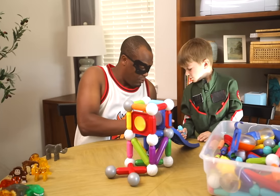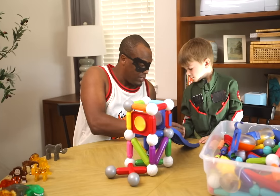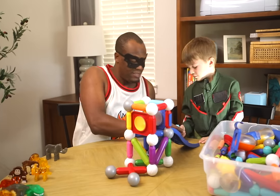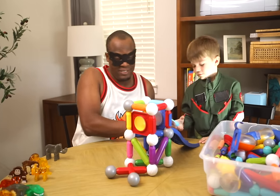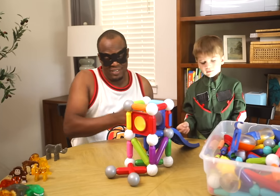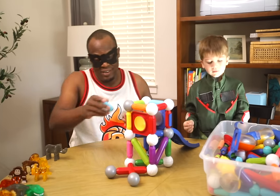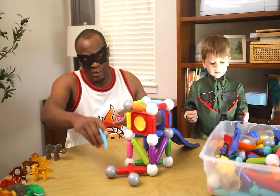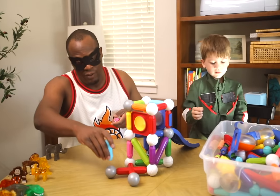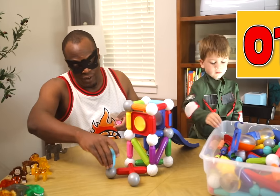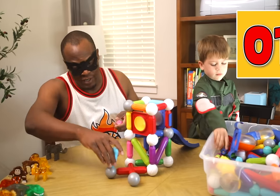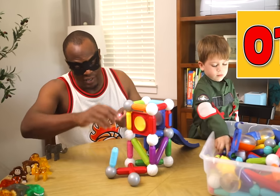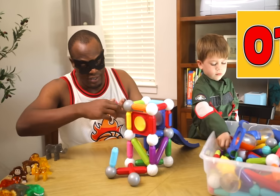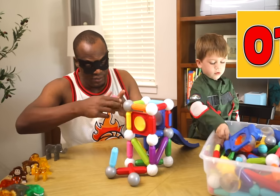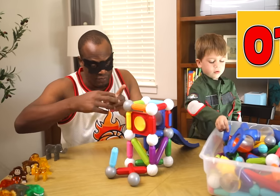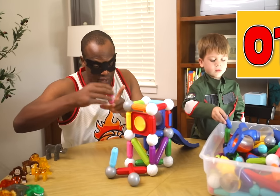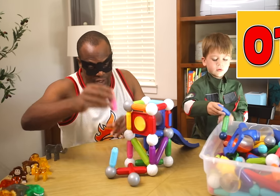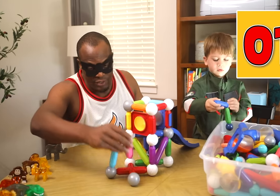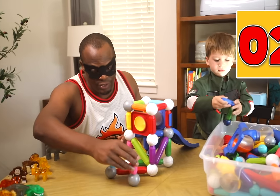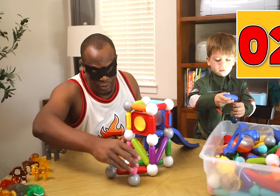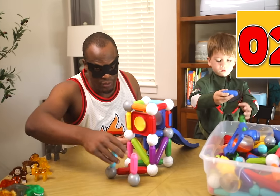One, two,